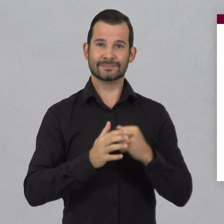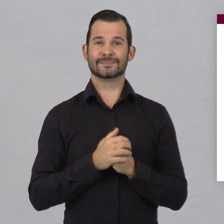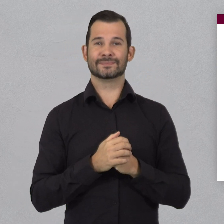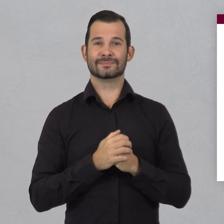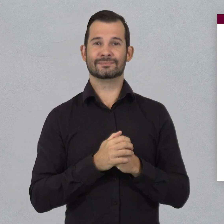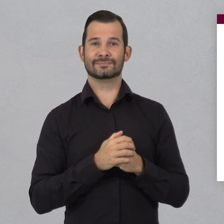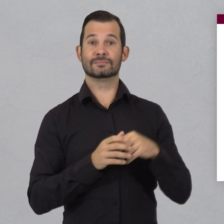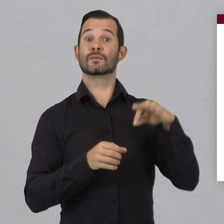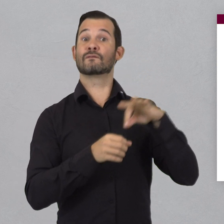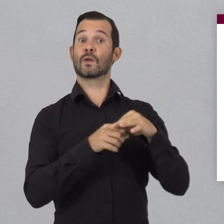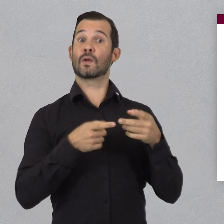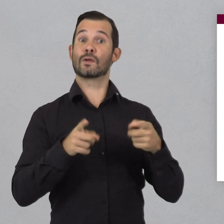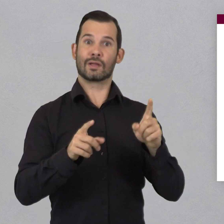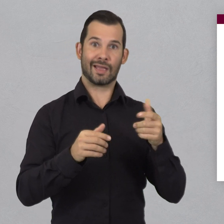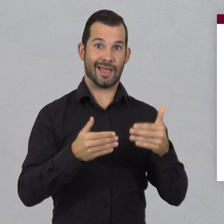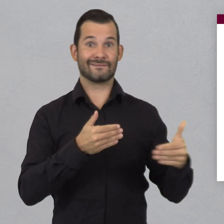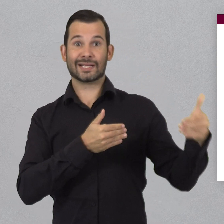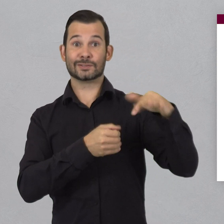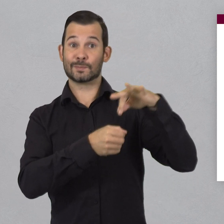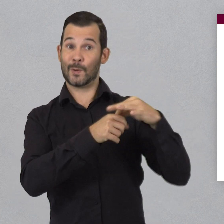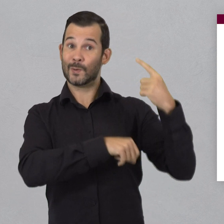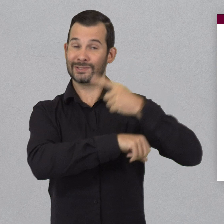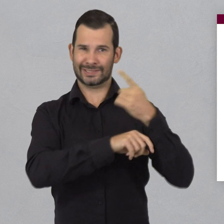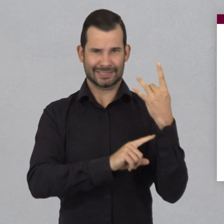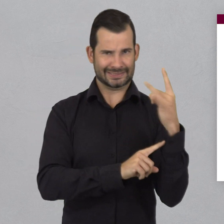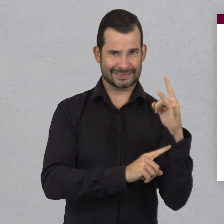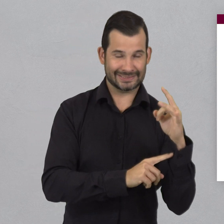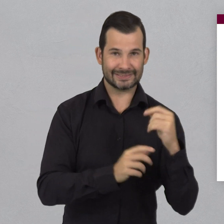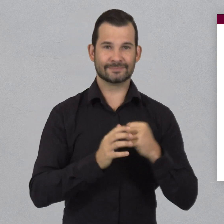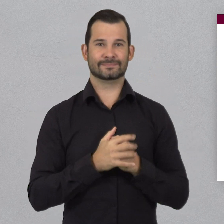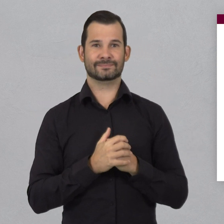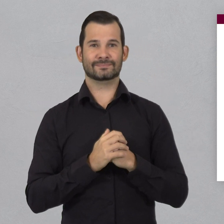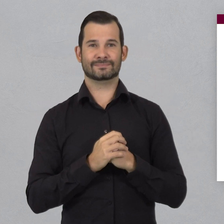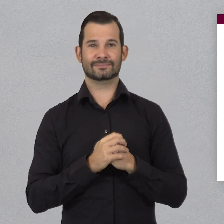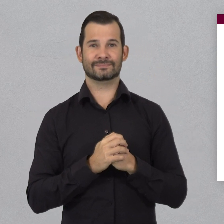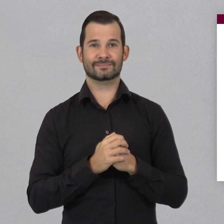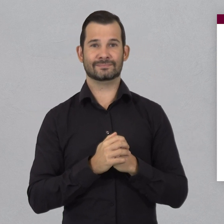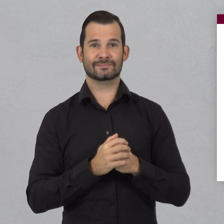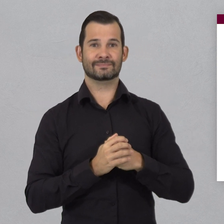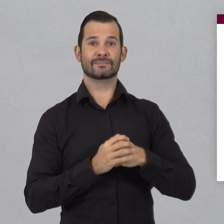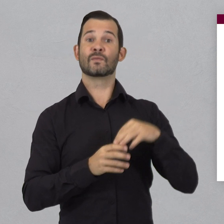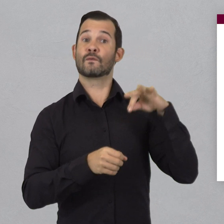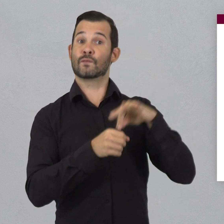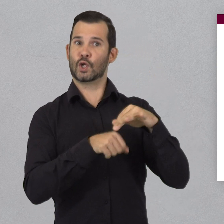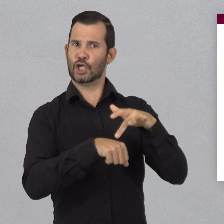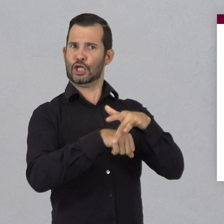Voting on advance polling days 18 Voting early at an